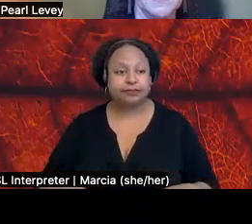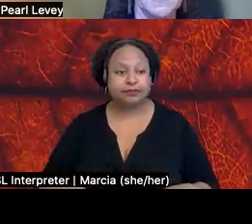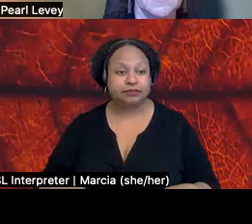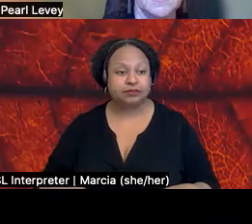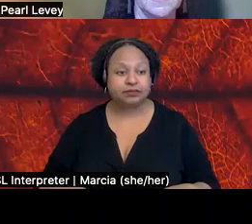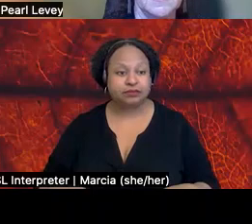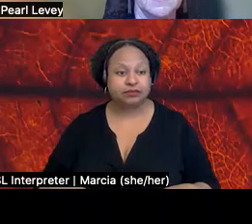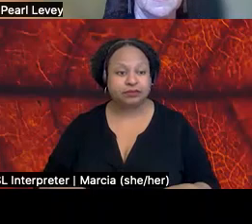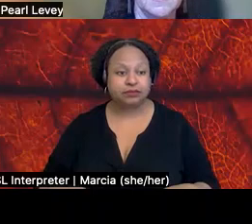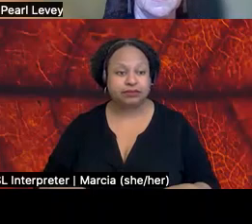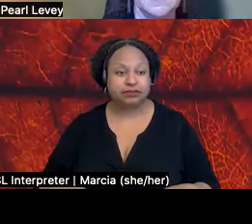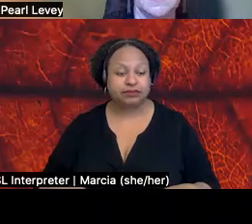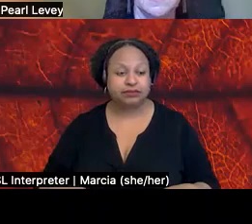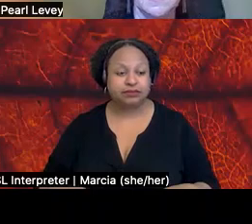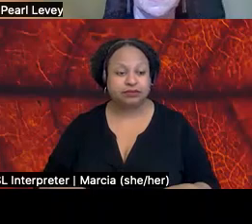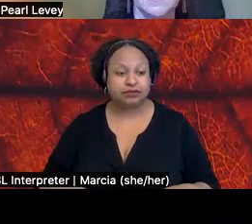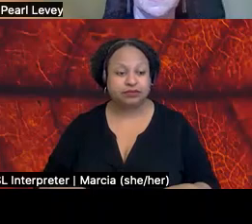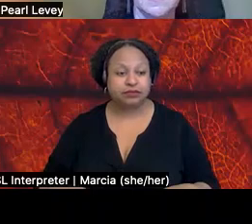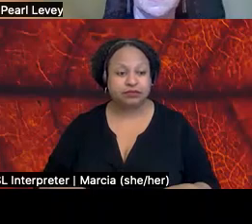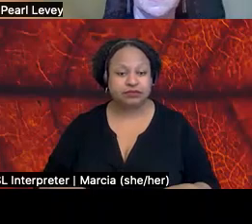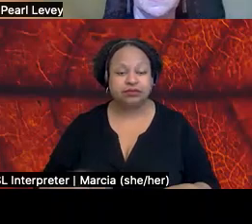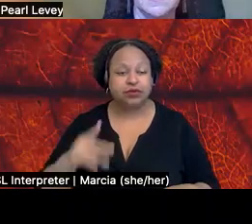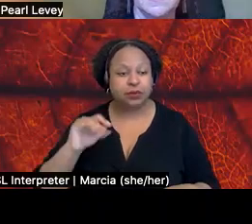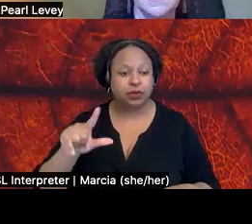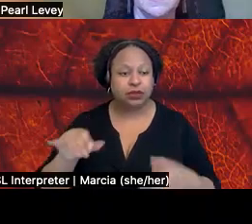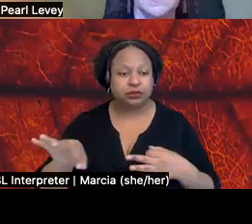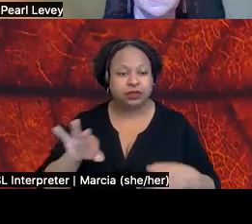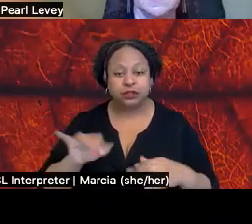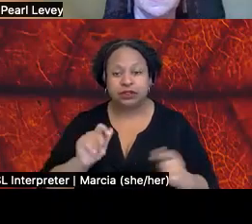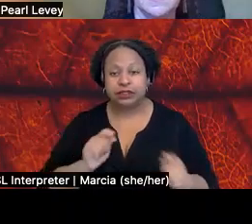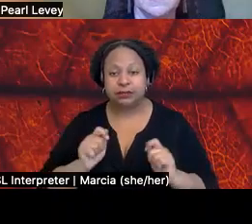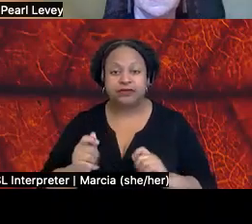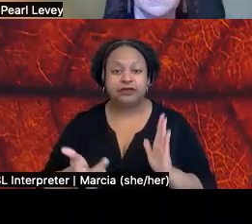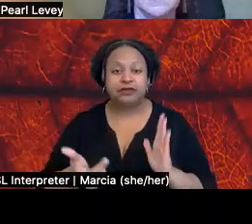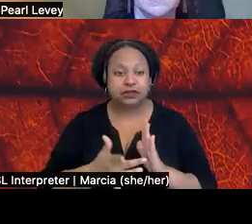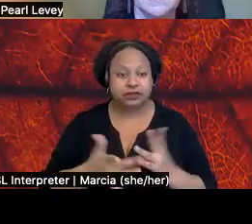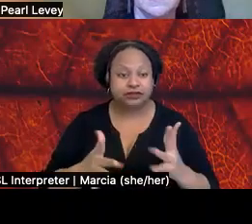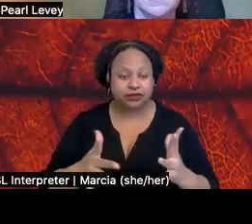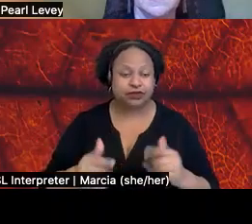We'll talk about adaptive technology. I believe and there is a variety and